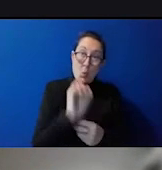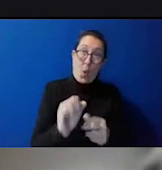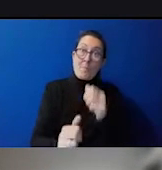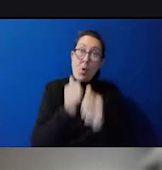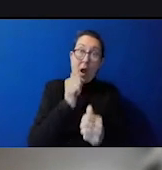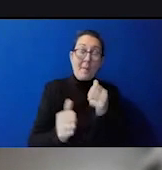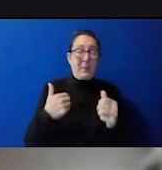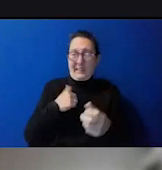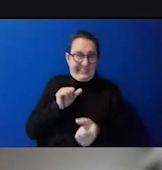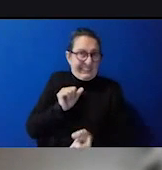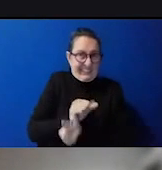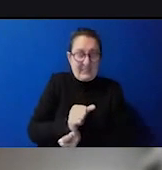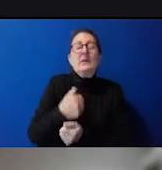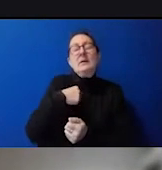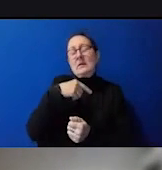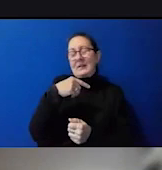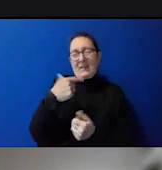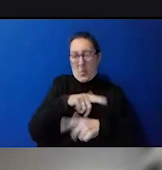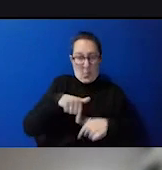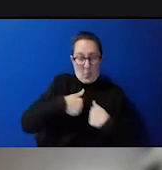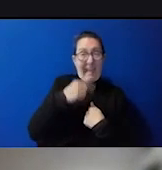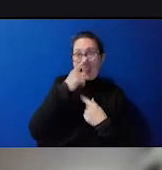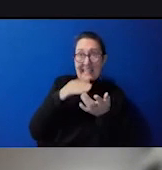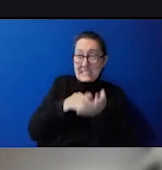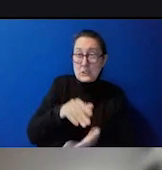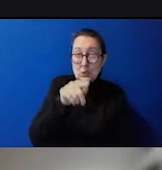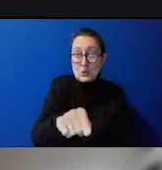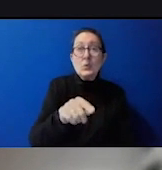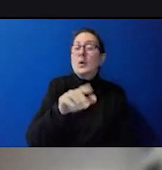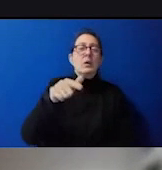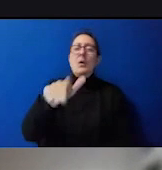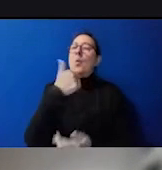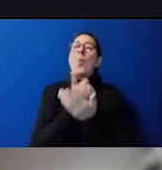do have a matter that legal aid can't exist with uh when never the wrong uh we're never the wrong